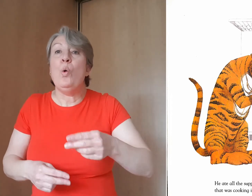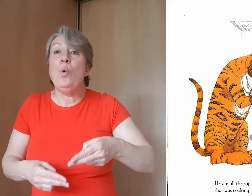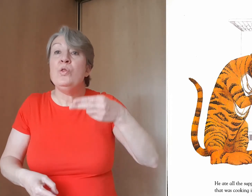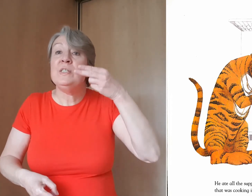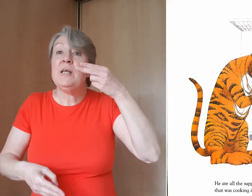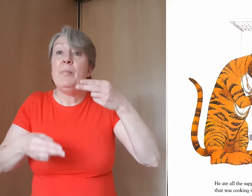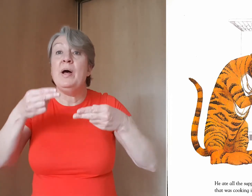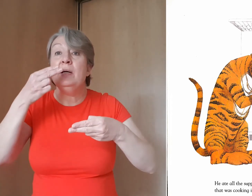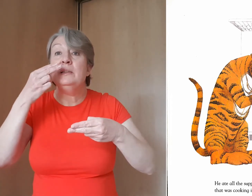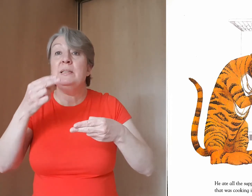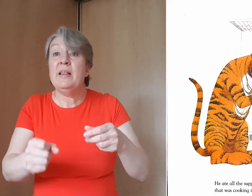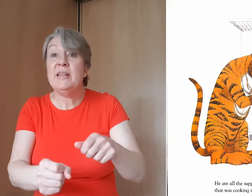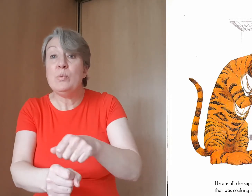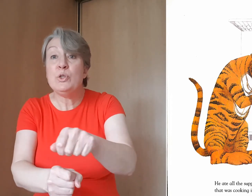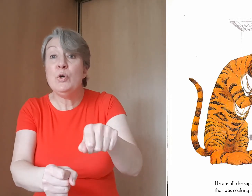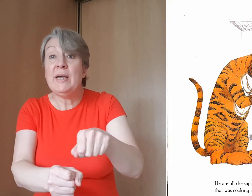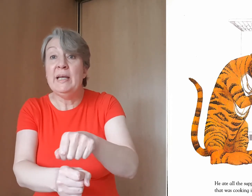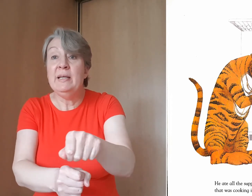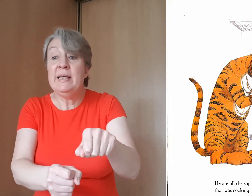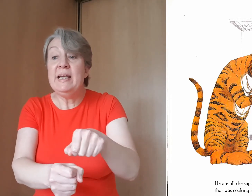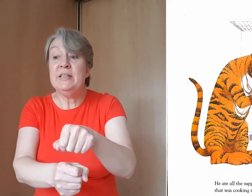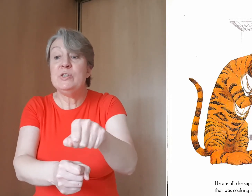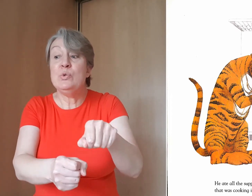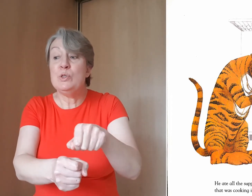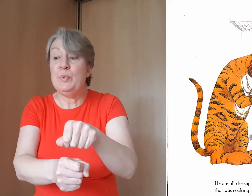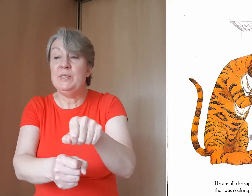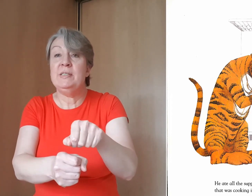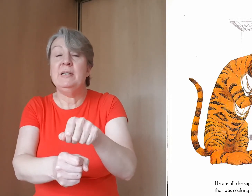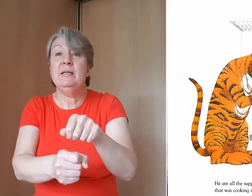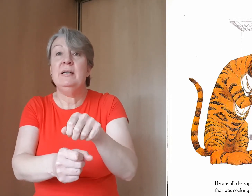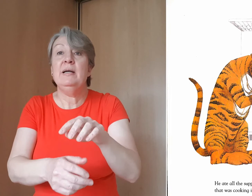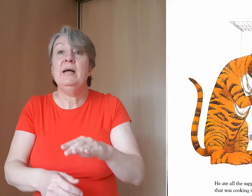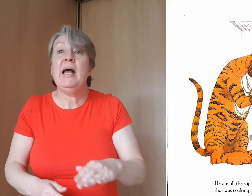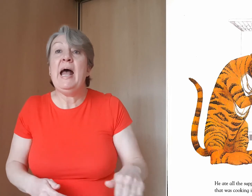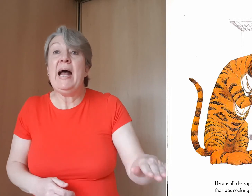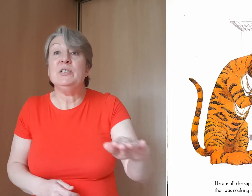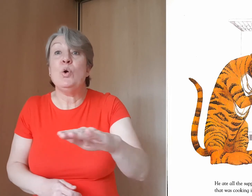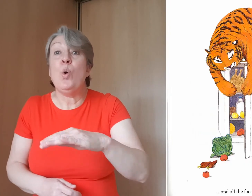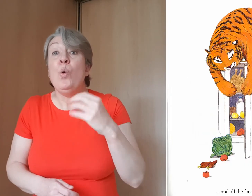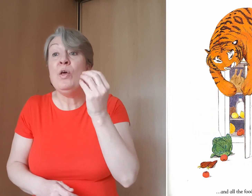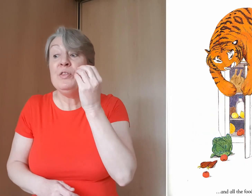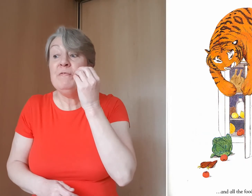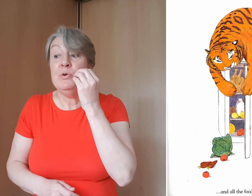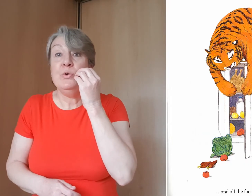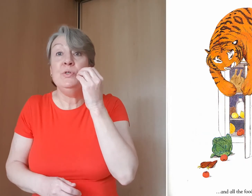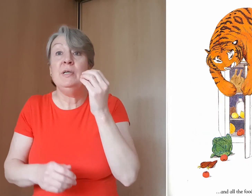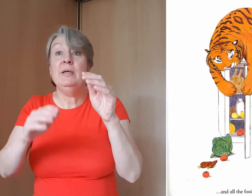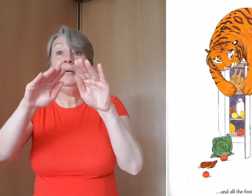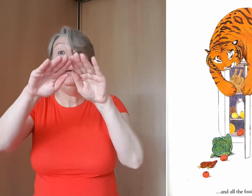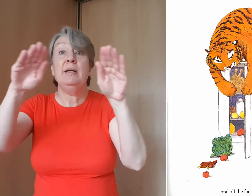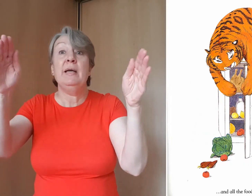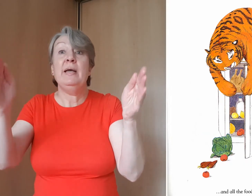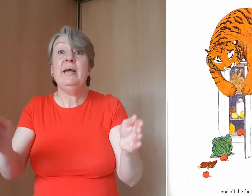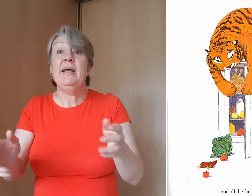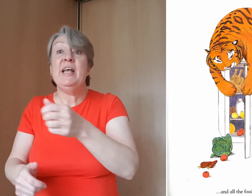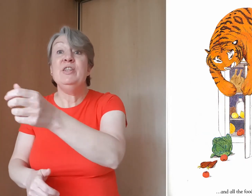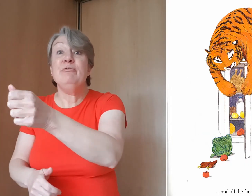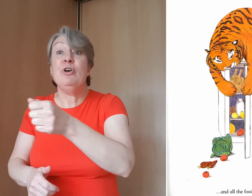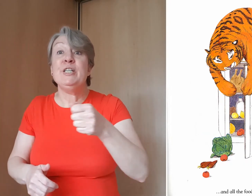all the supper that was cooking in the saucepans and all the food in the fridge